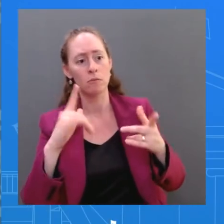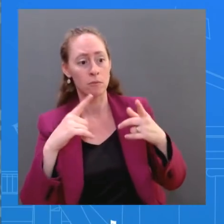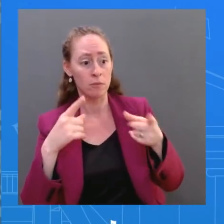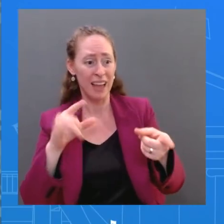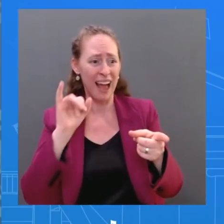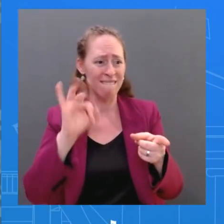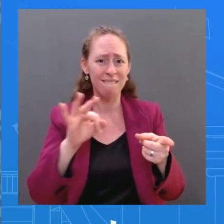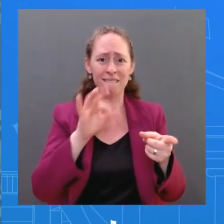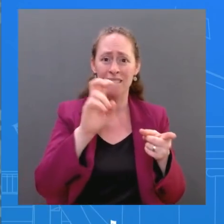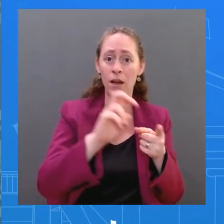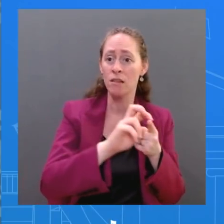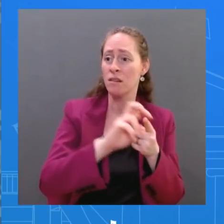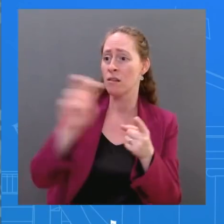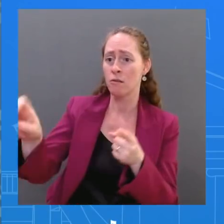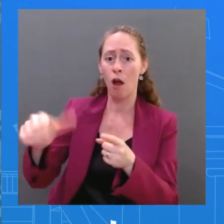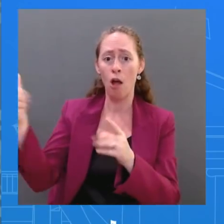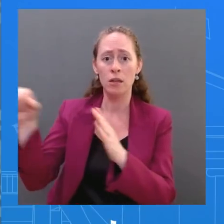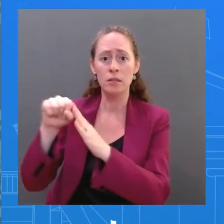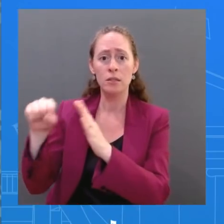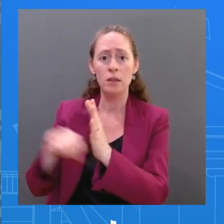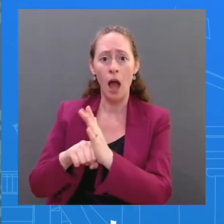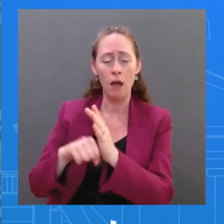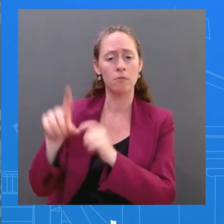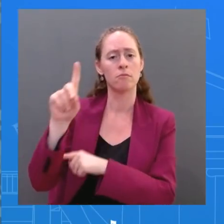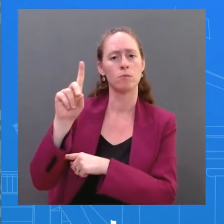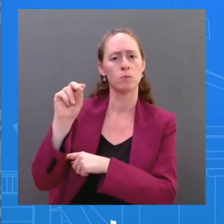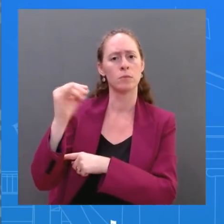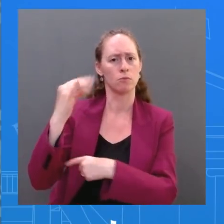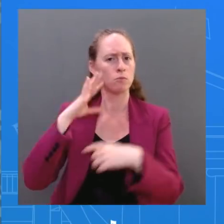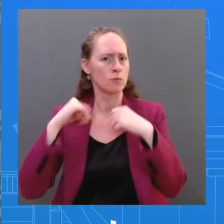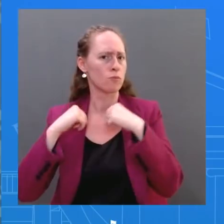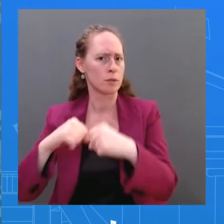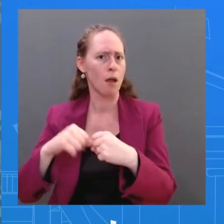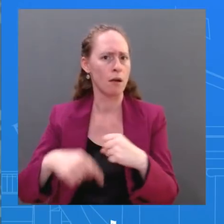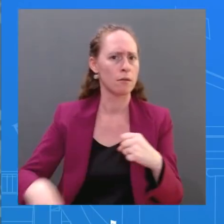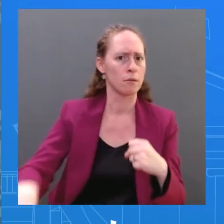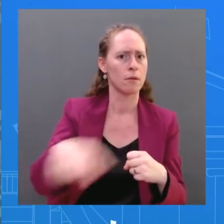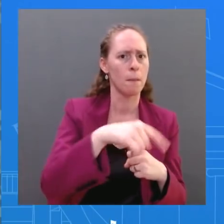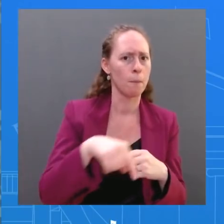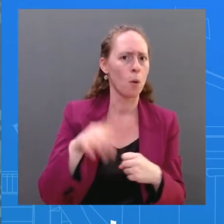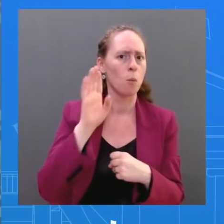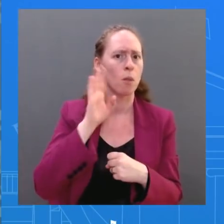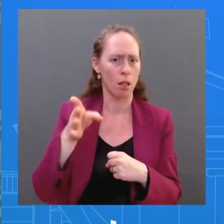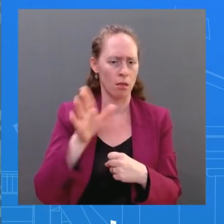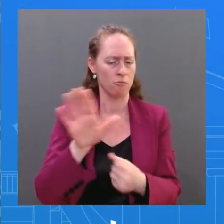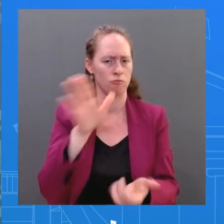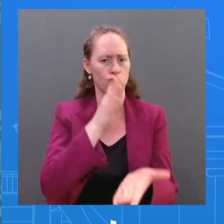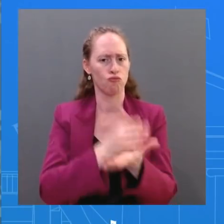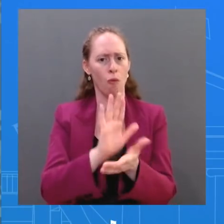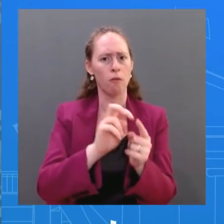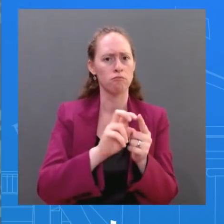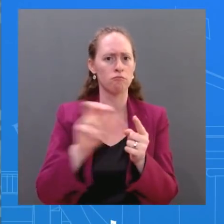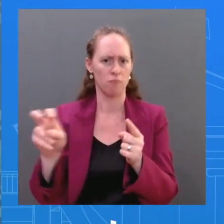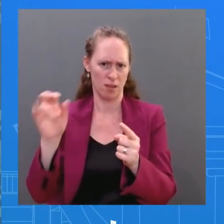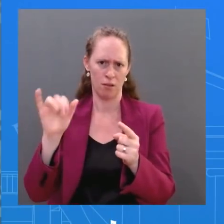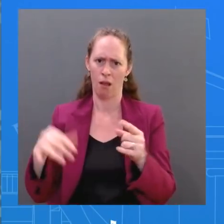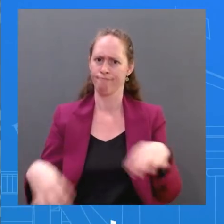And we think that those are incredibly impactful, incredibly important. And like I said, the President is going to continue to look at all his options. Let me come back here, okay. >> The Press: Thanks, Karine.